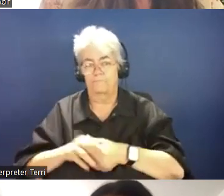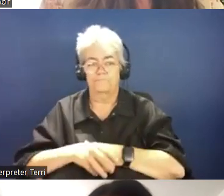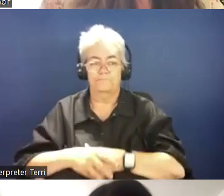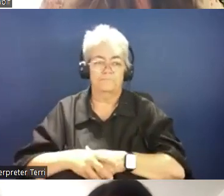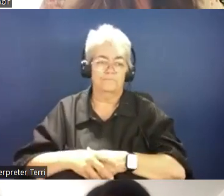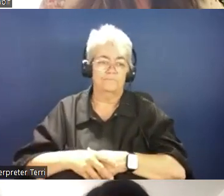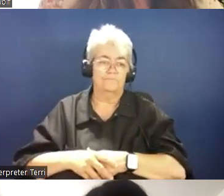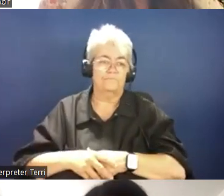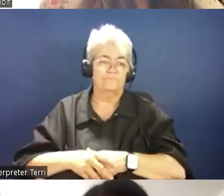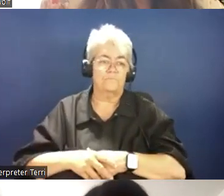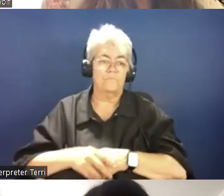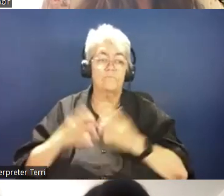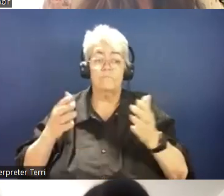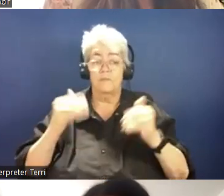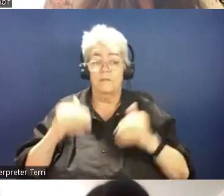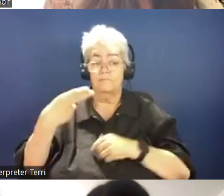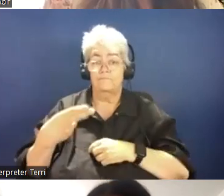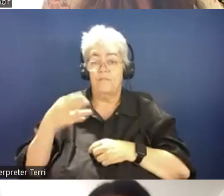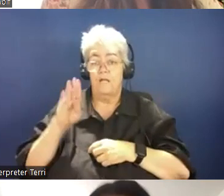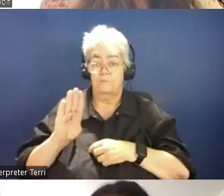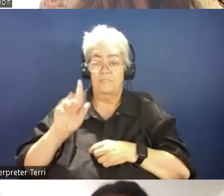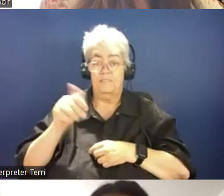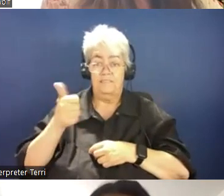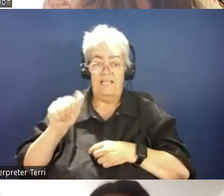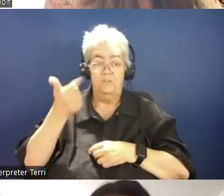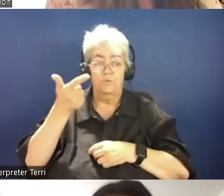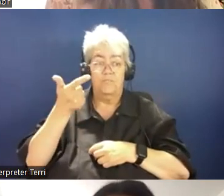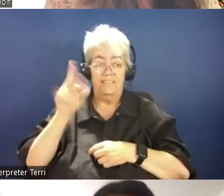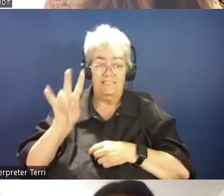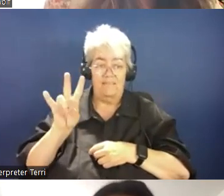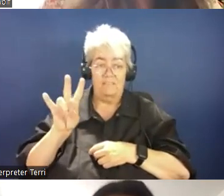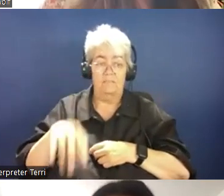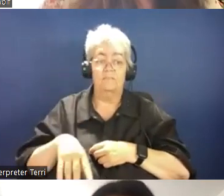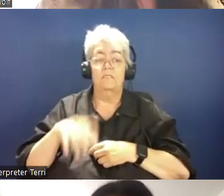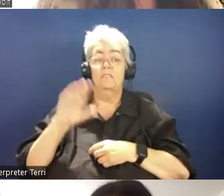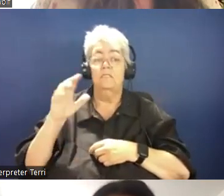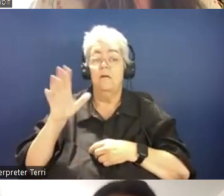The next bill, House Bill 1027, parent and child family time was